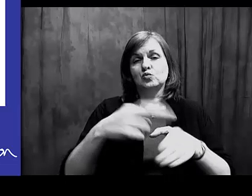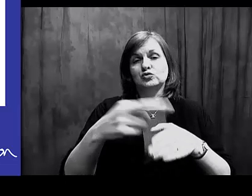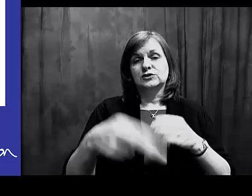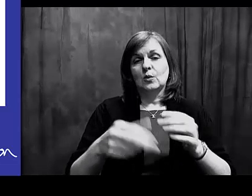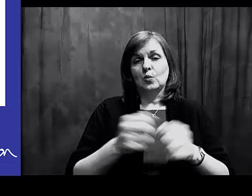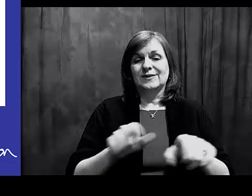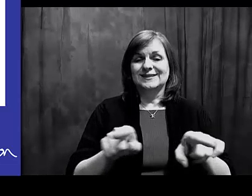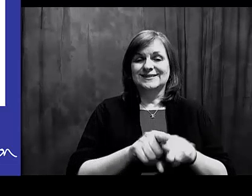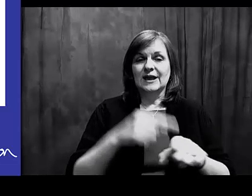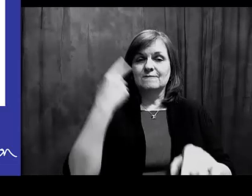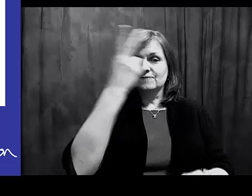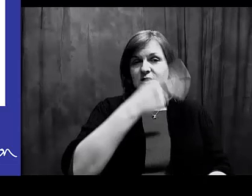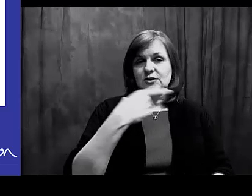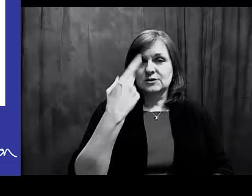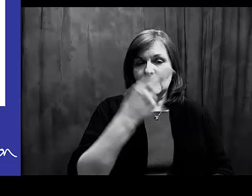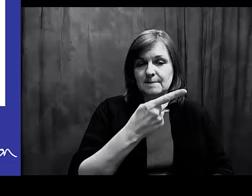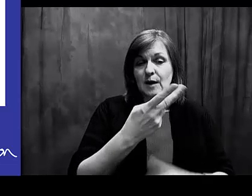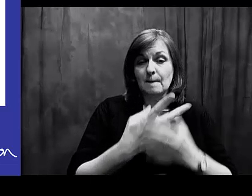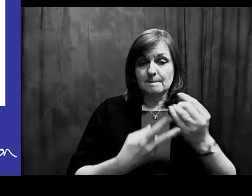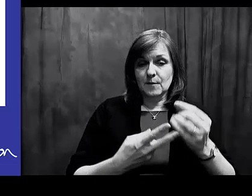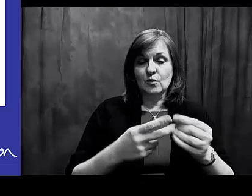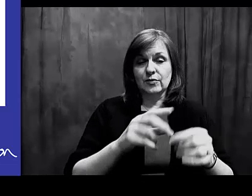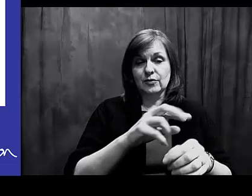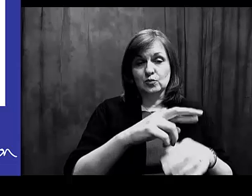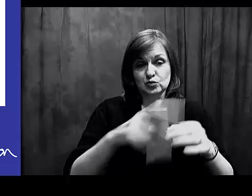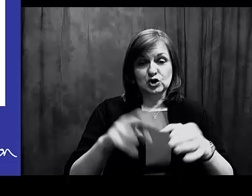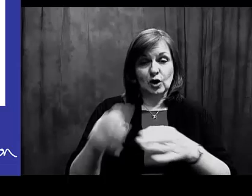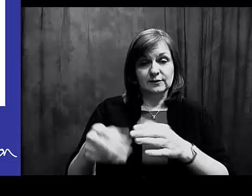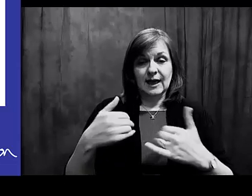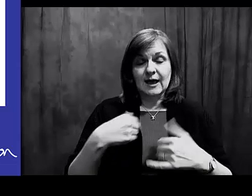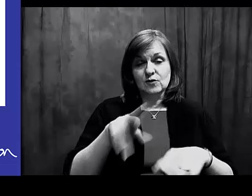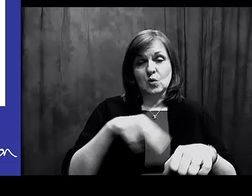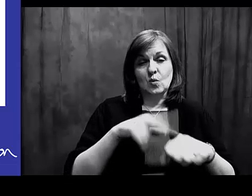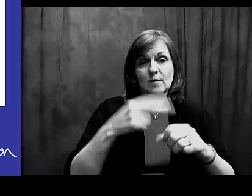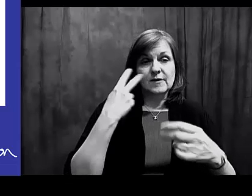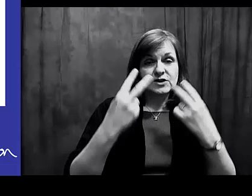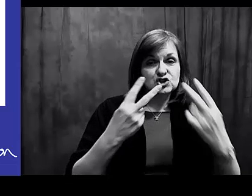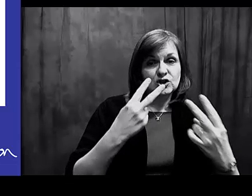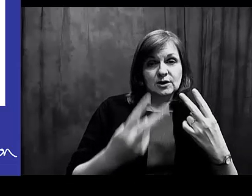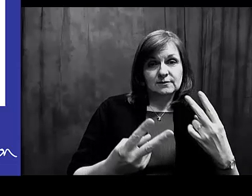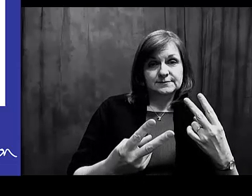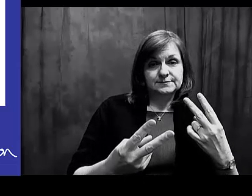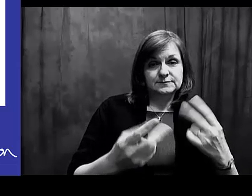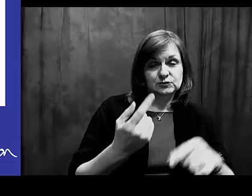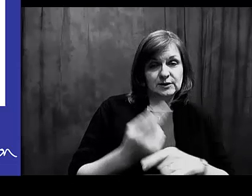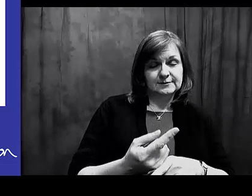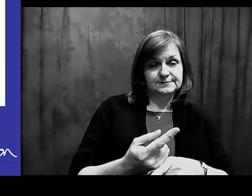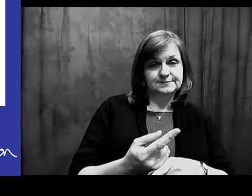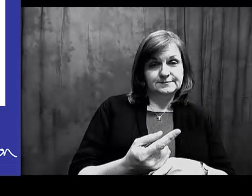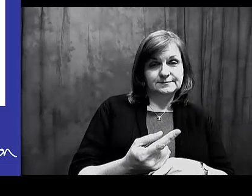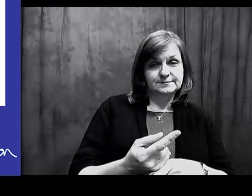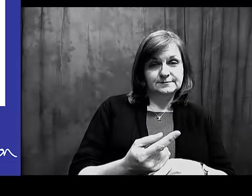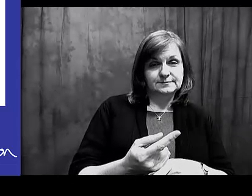will give you the same phenotype -- this will both be normal vision